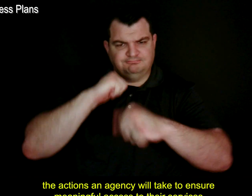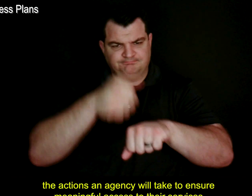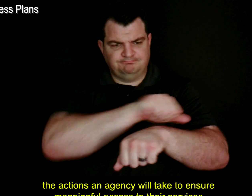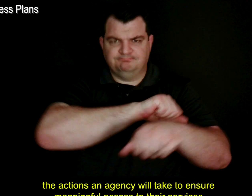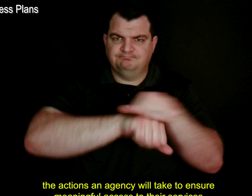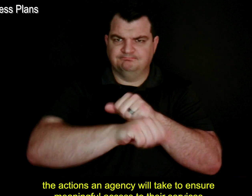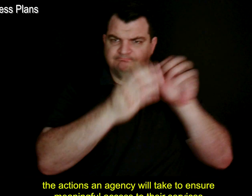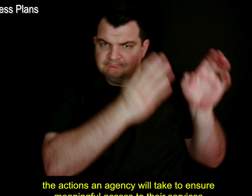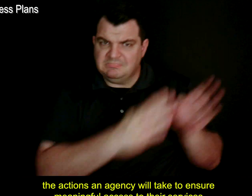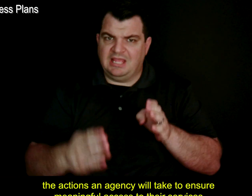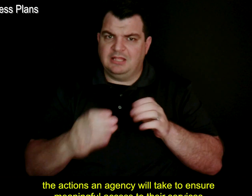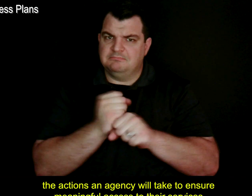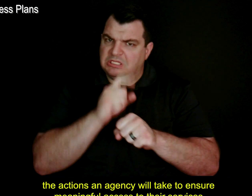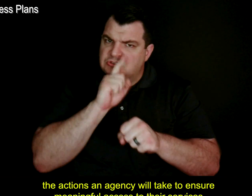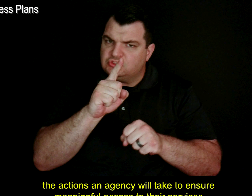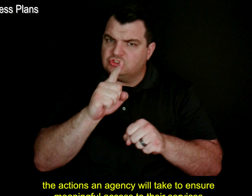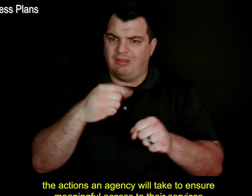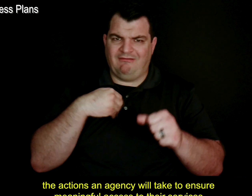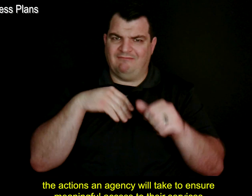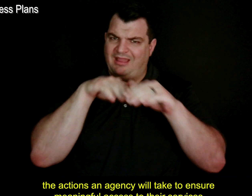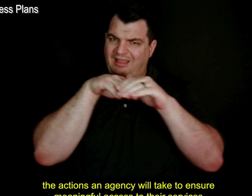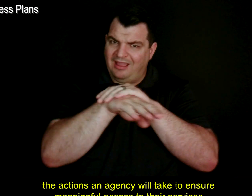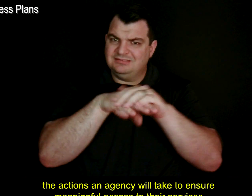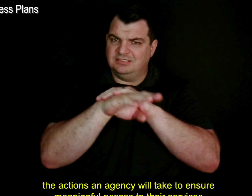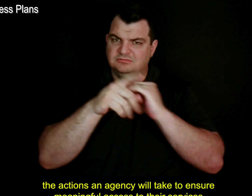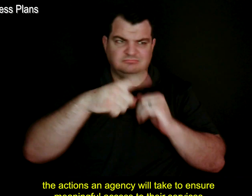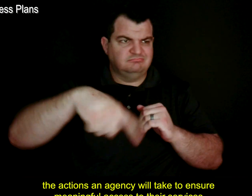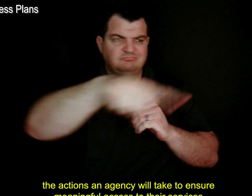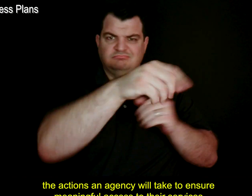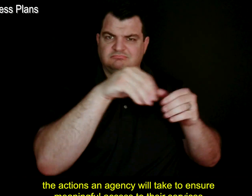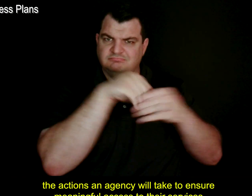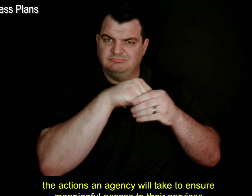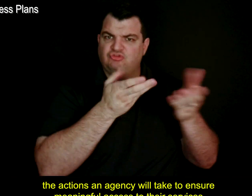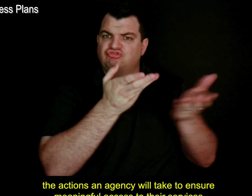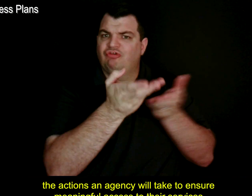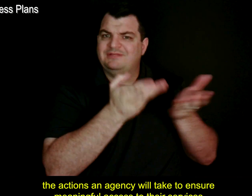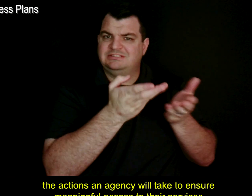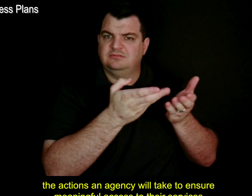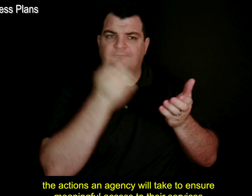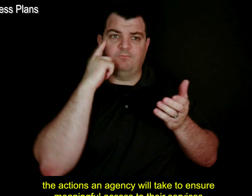the actions an agency will take to ensure meaningful access to their services